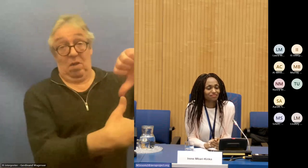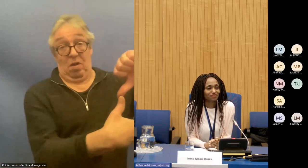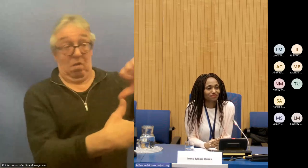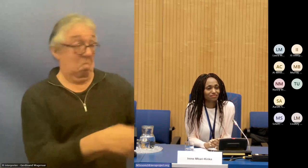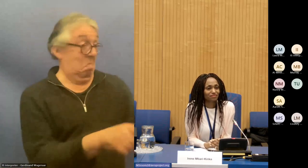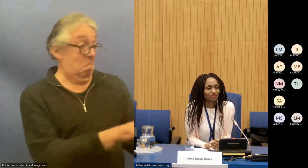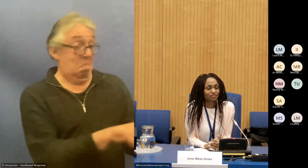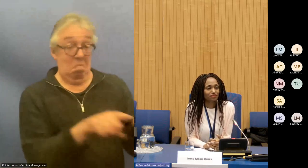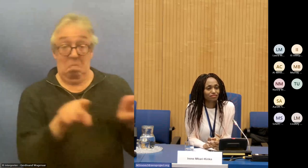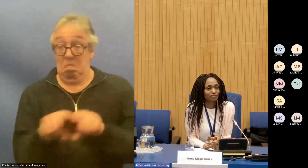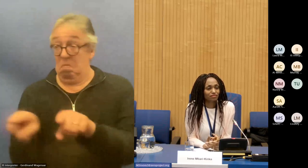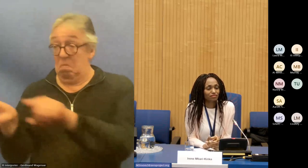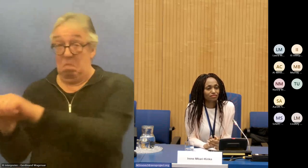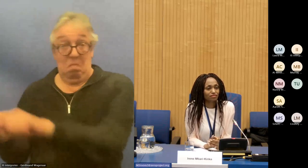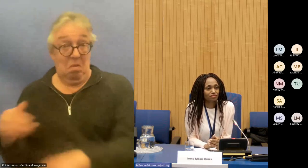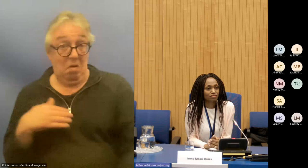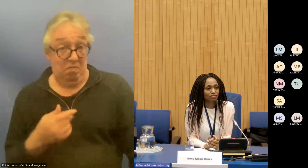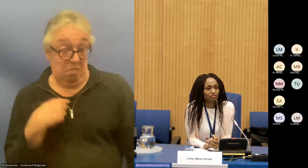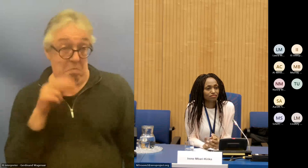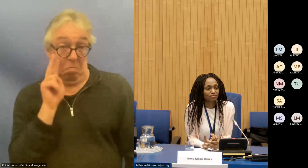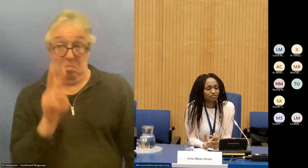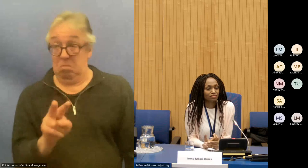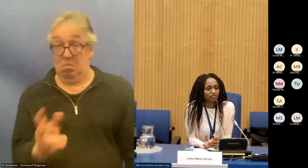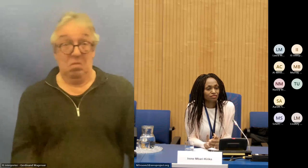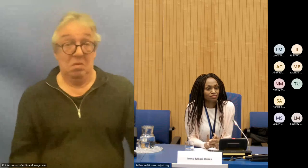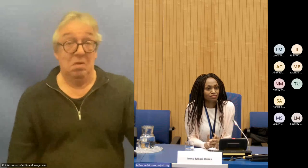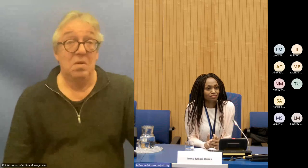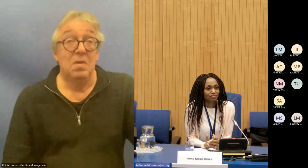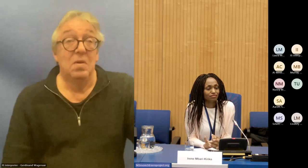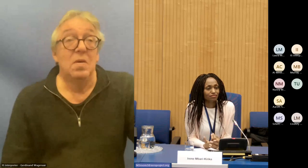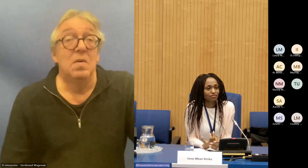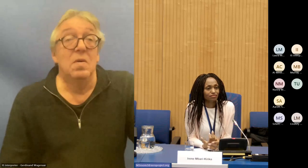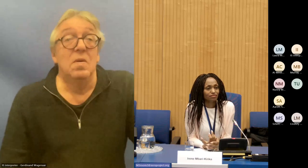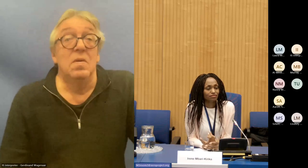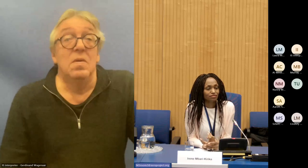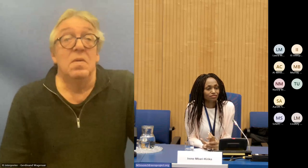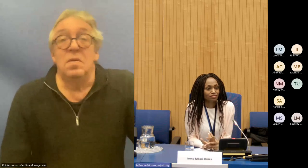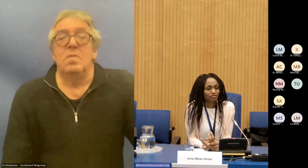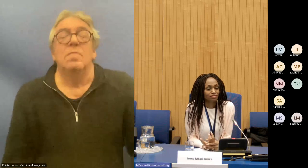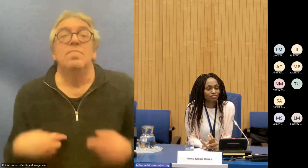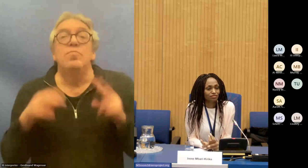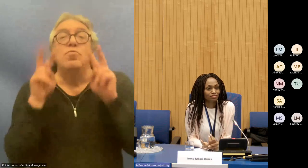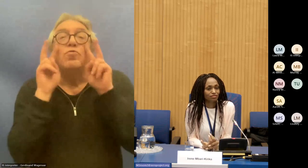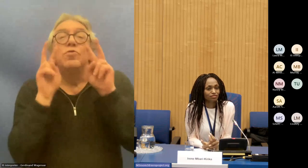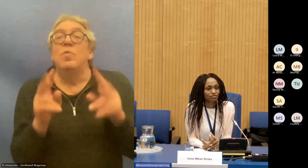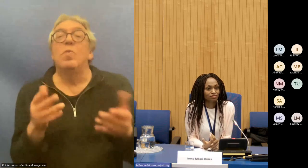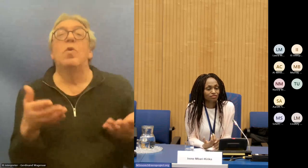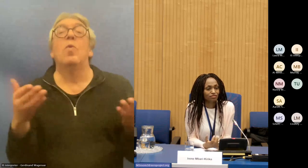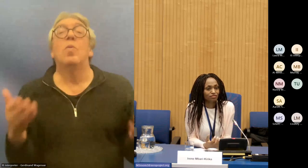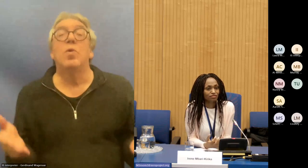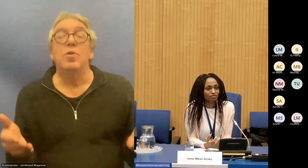Because what I observe is children with disabilities, specifically for the girls side,